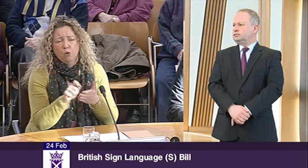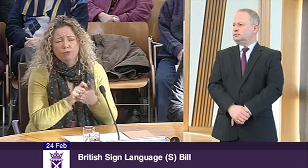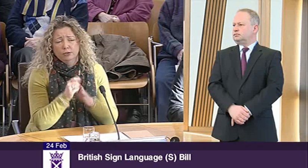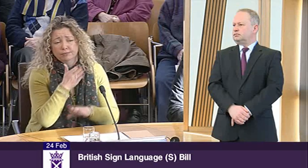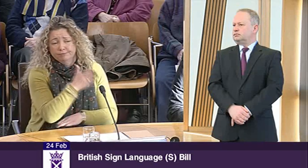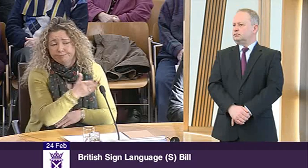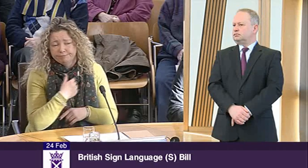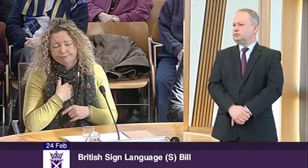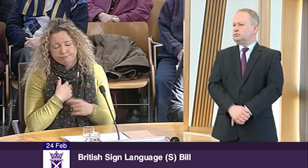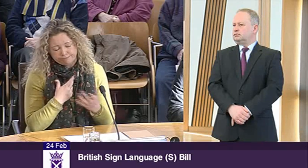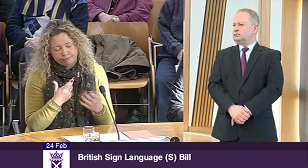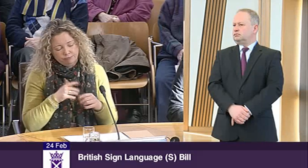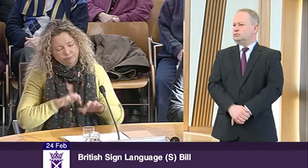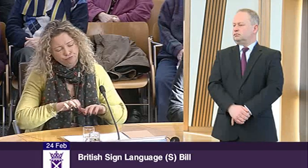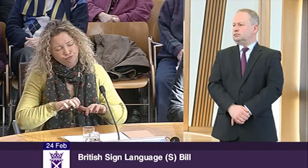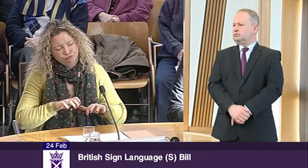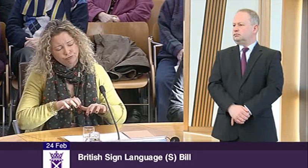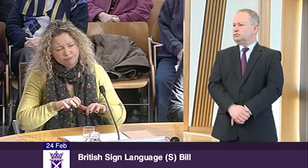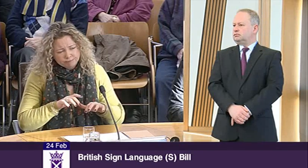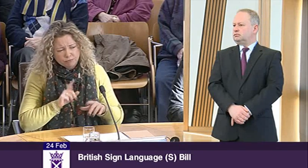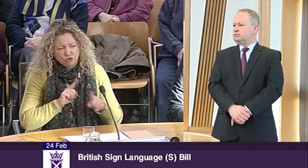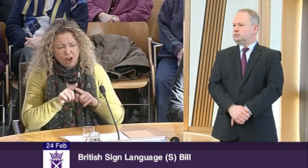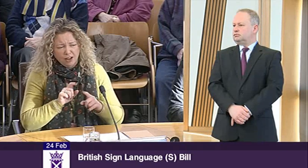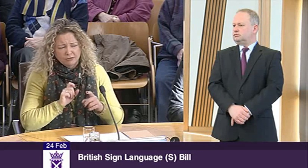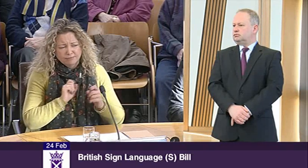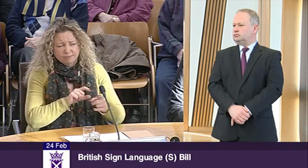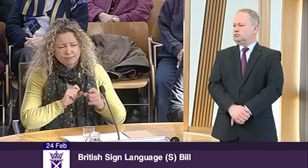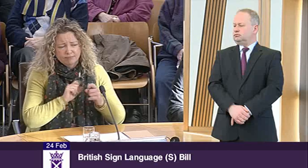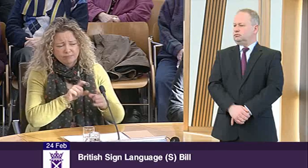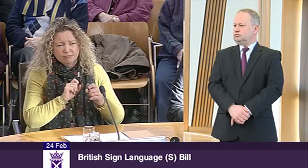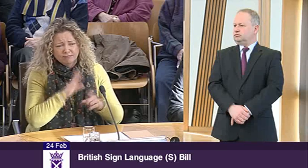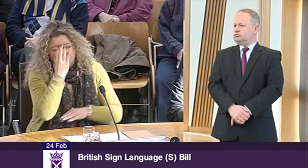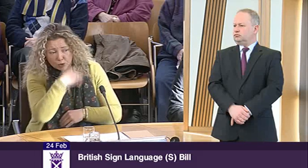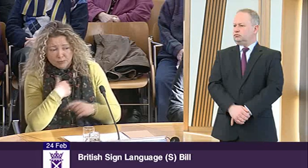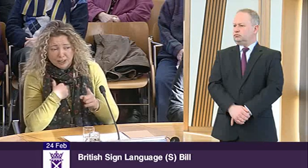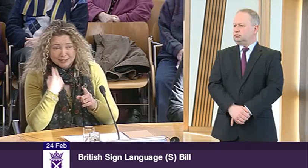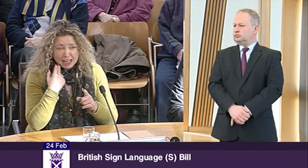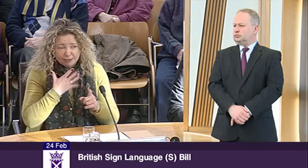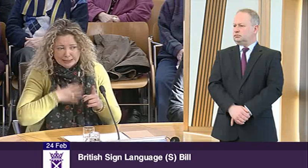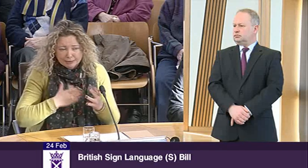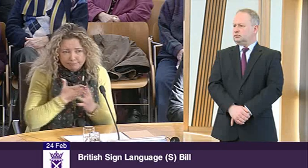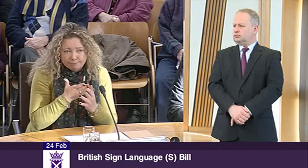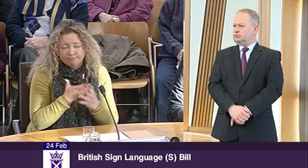I faced similar difficulties in dealing with written language and informing people of my